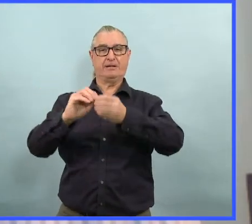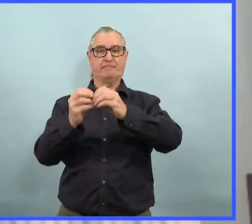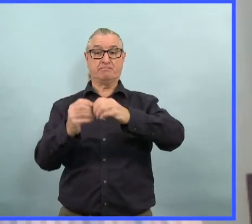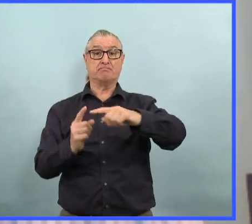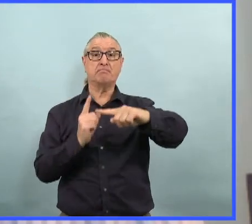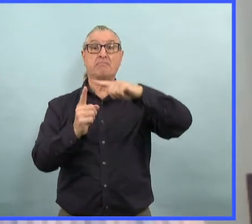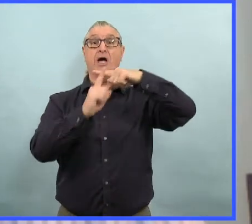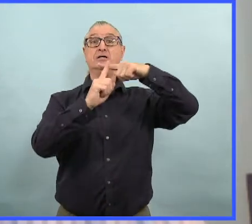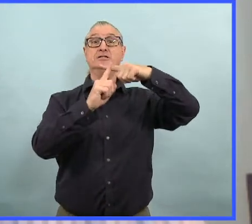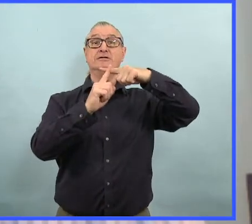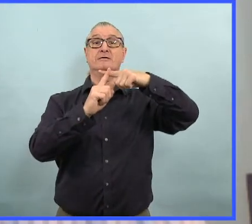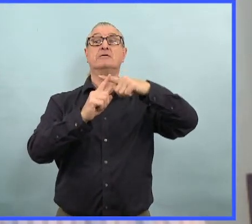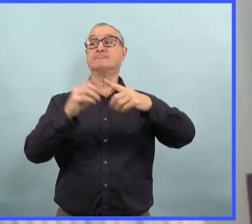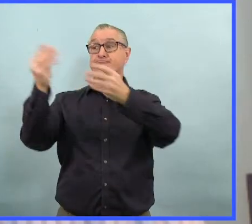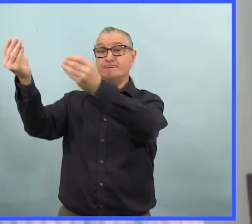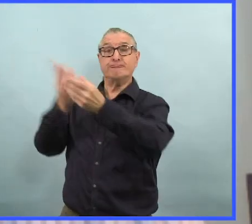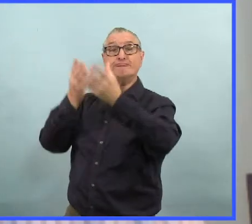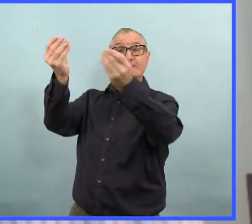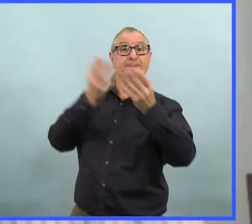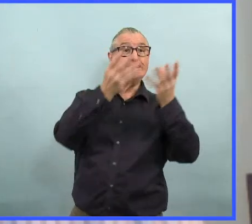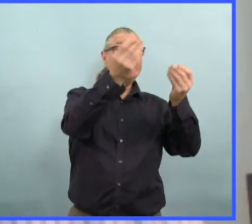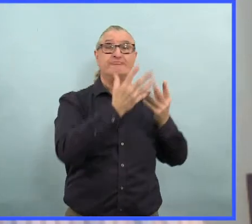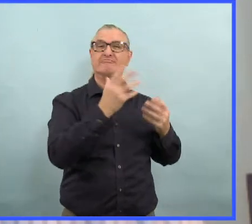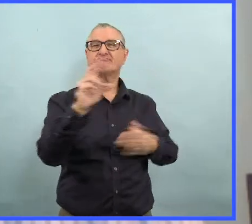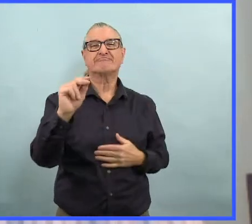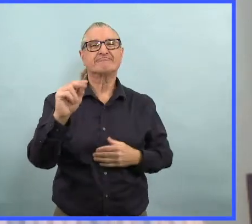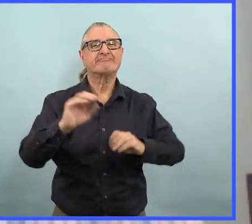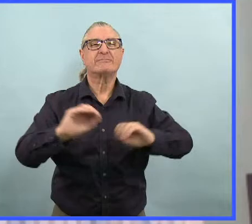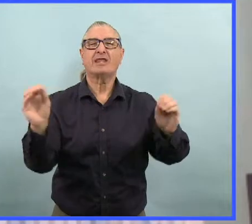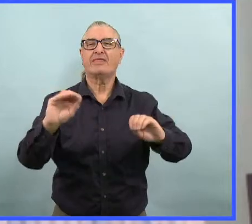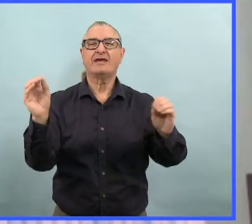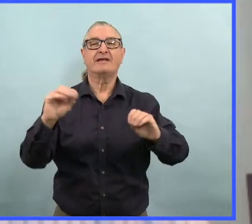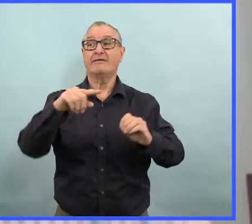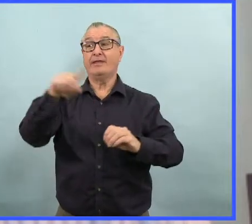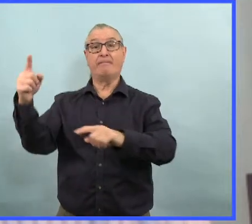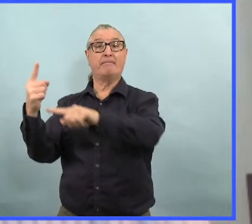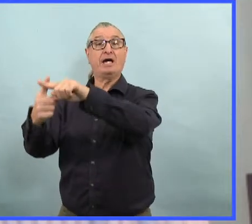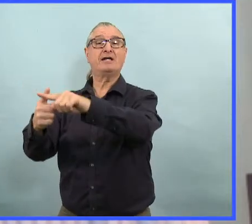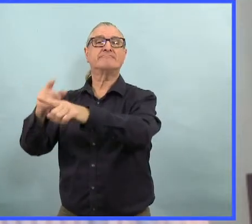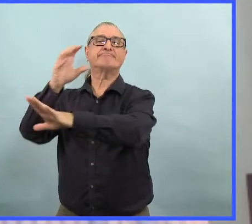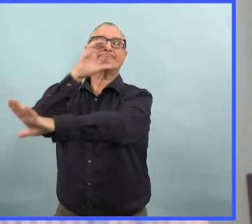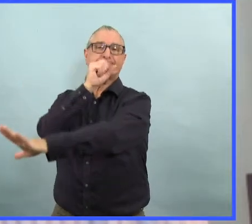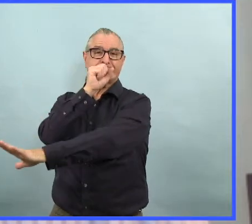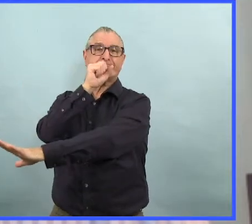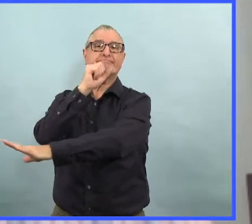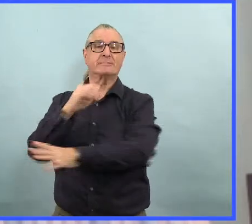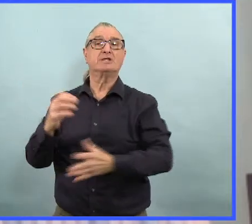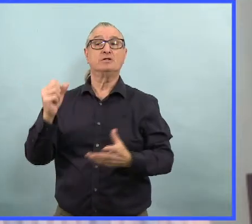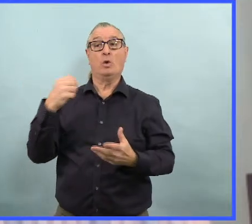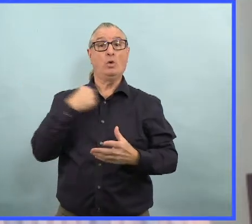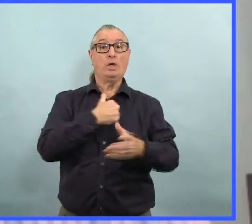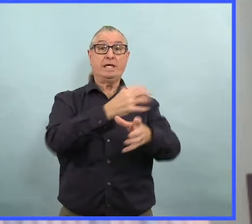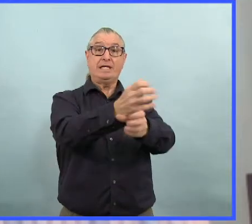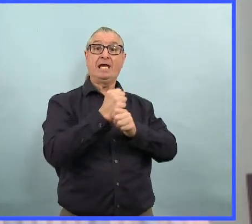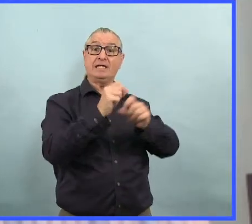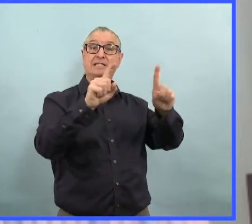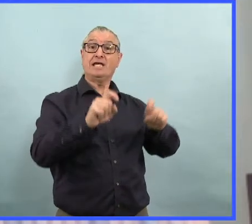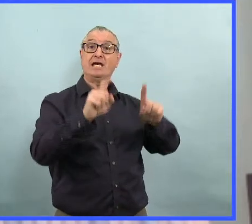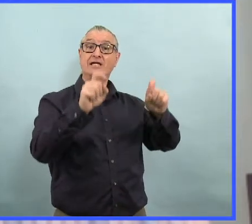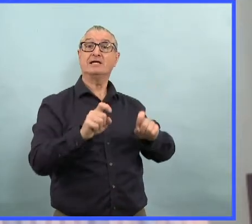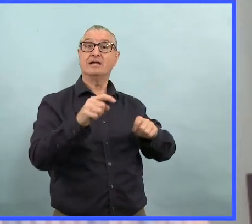proportion of those who are testing positive with rapid antigen are getting confirmatory pcr tests